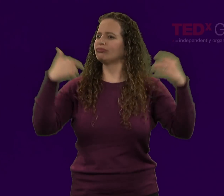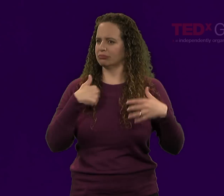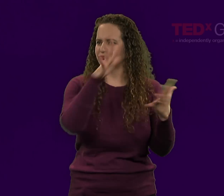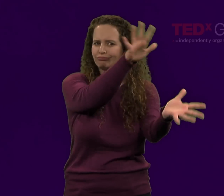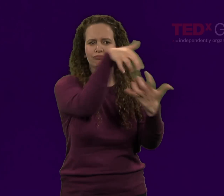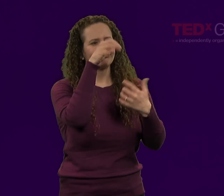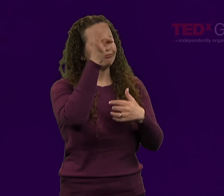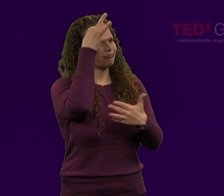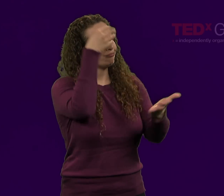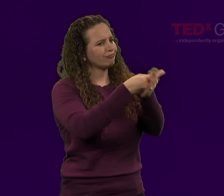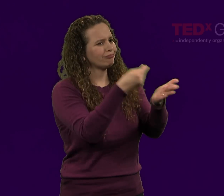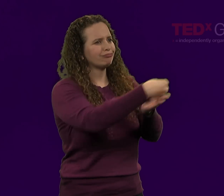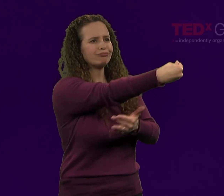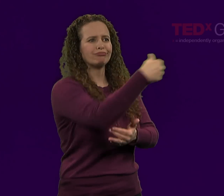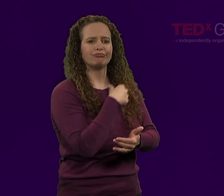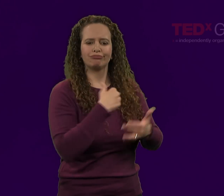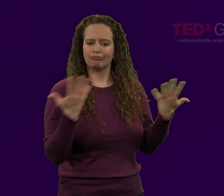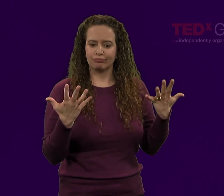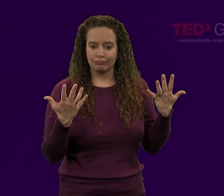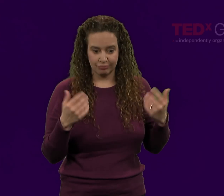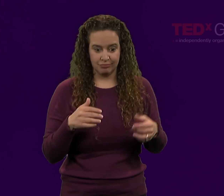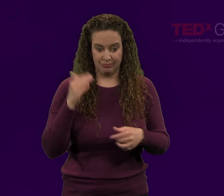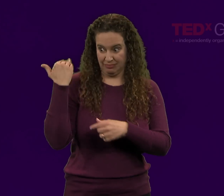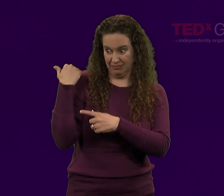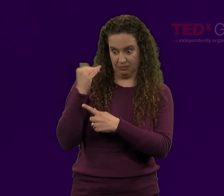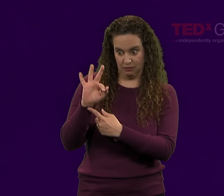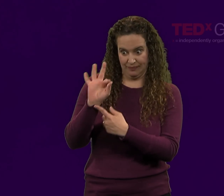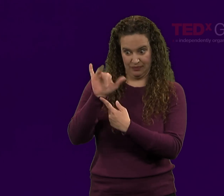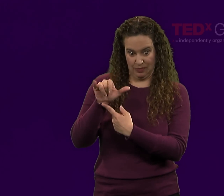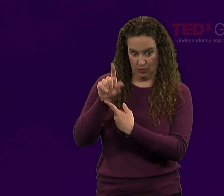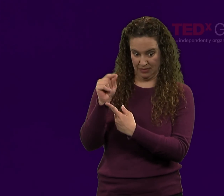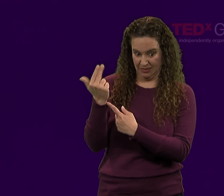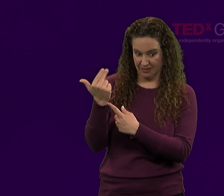their appreciation of receiving funding in FY13